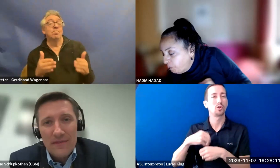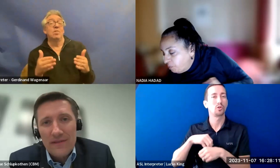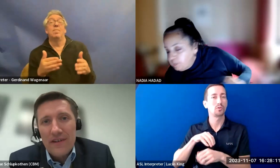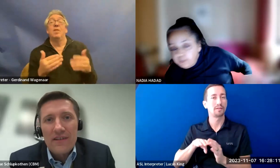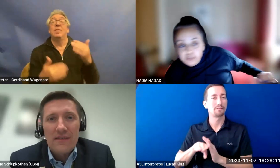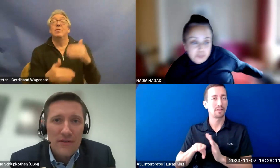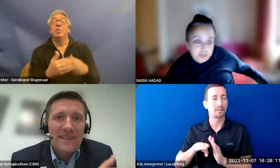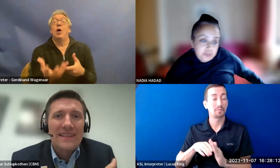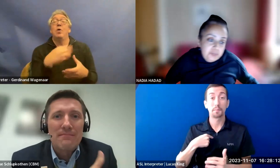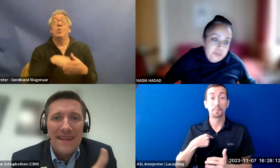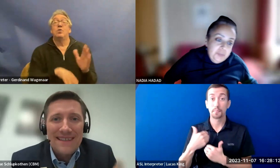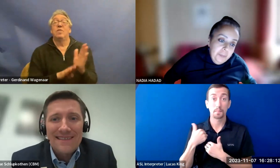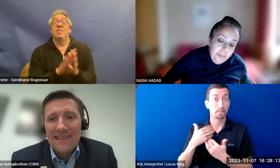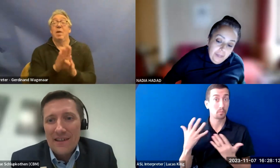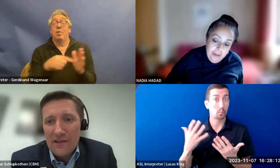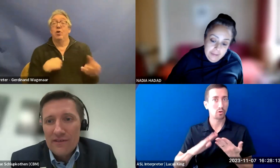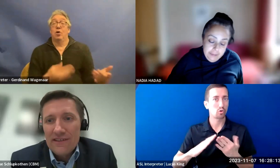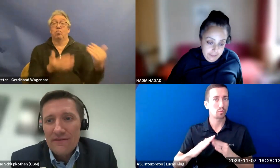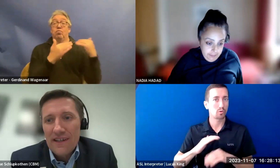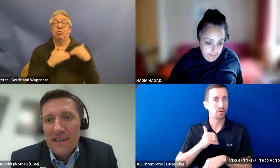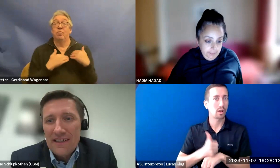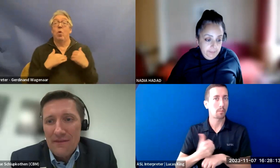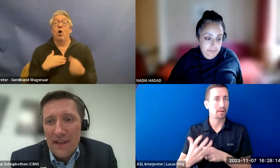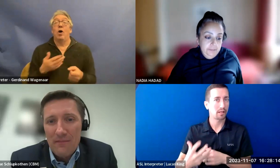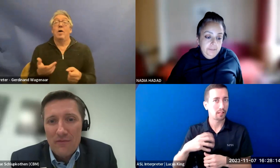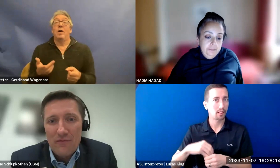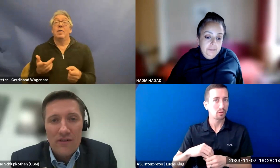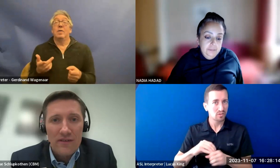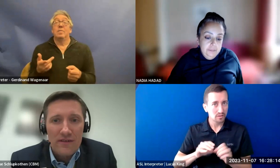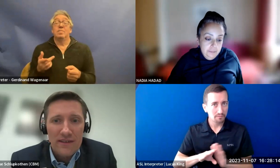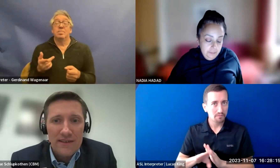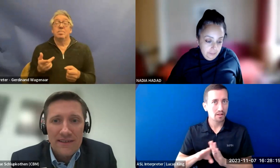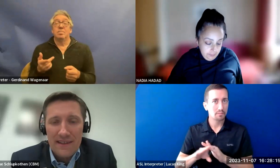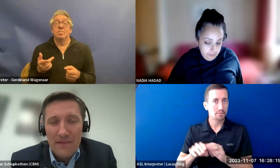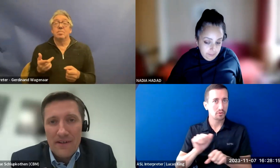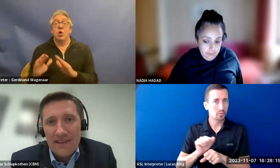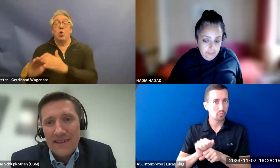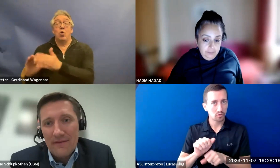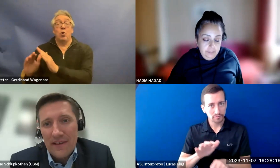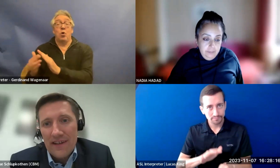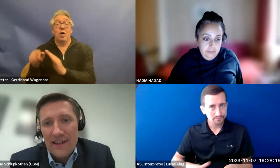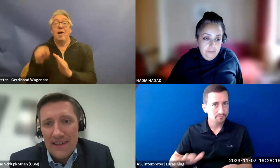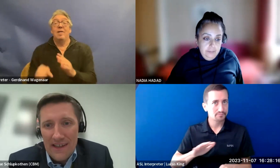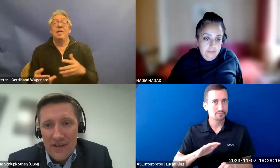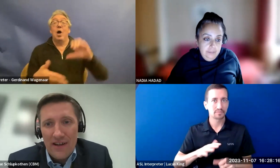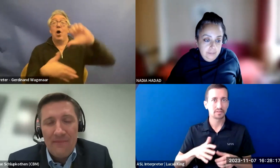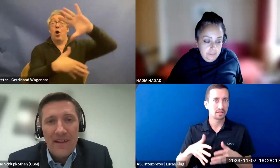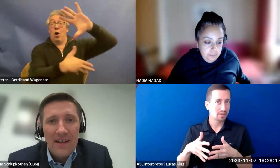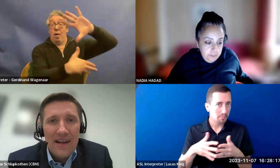where I handle community-based inclusive development work across the Americas, Africa and Asia.